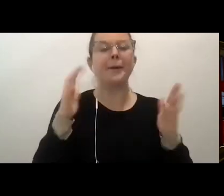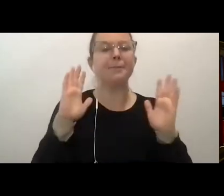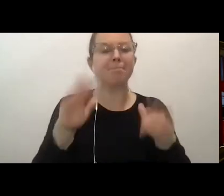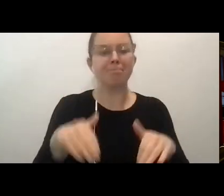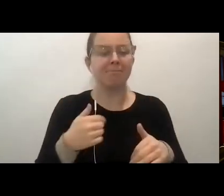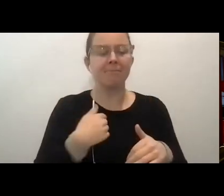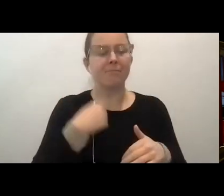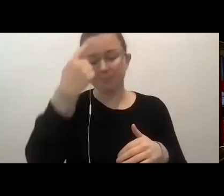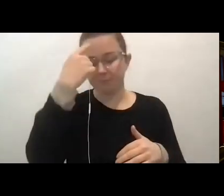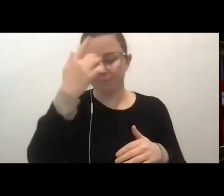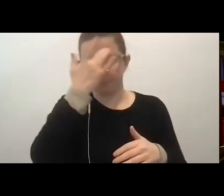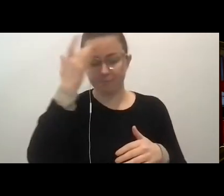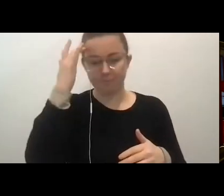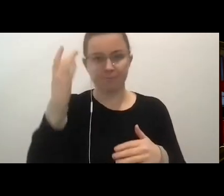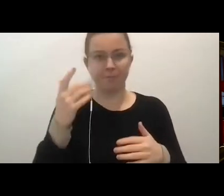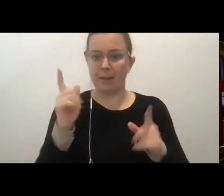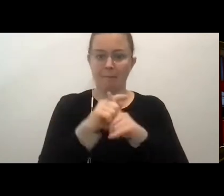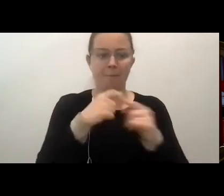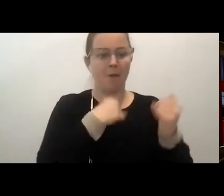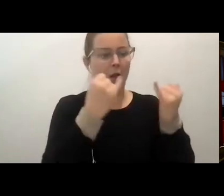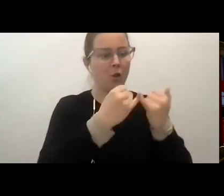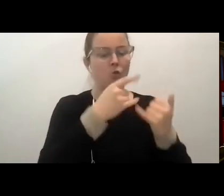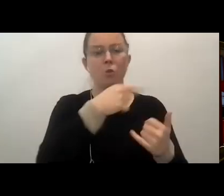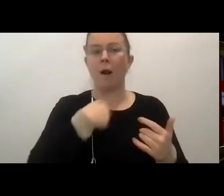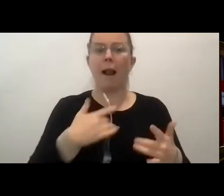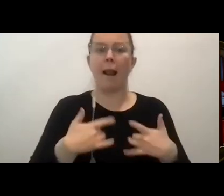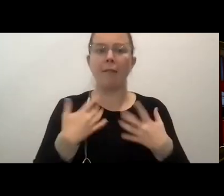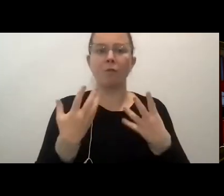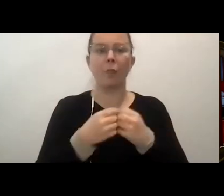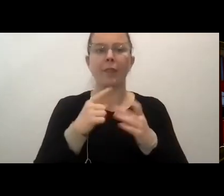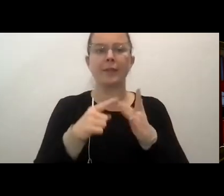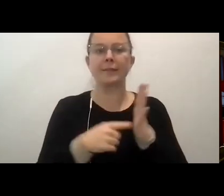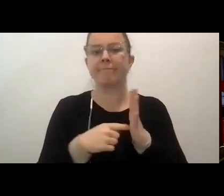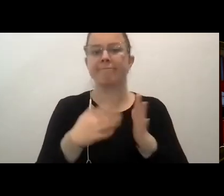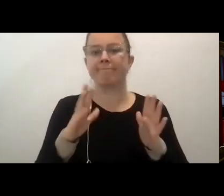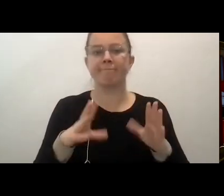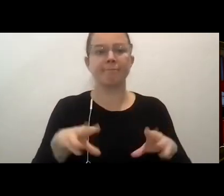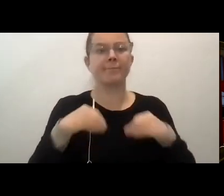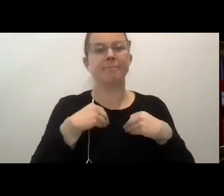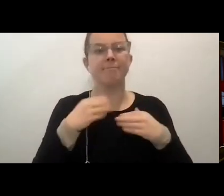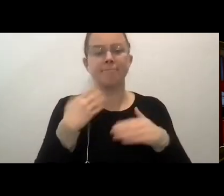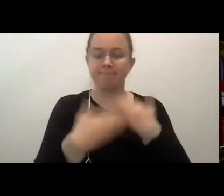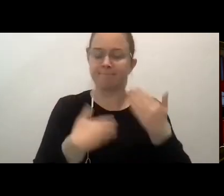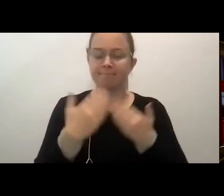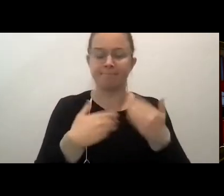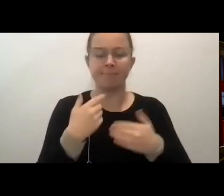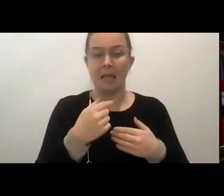my mother, like my uncles." And I didn't really consider it a significant problem then.